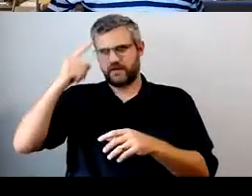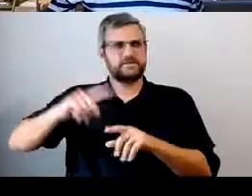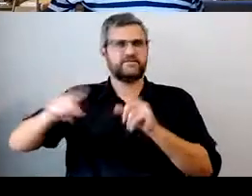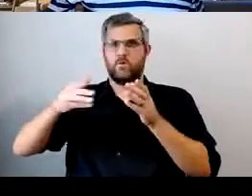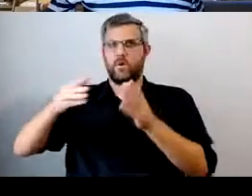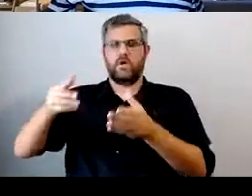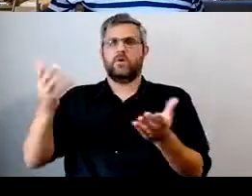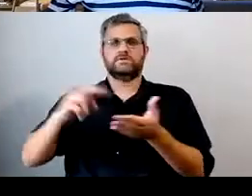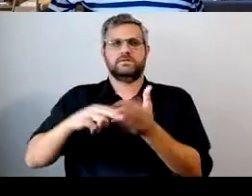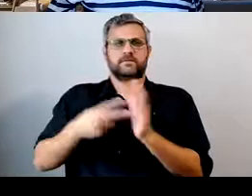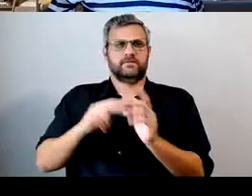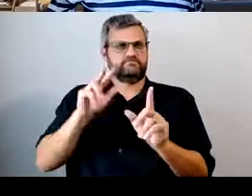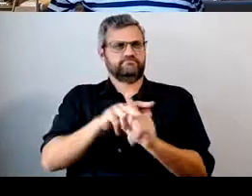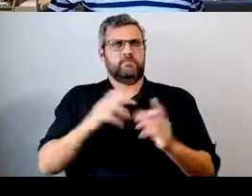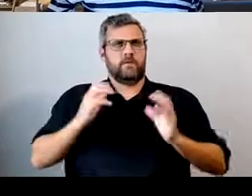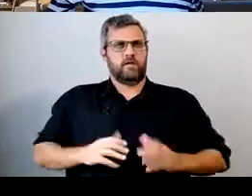for our clients who want to participate in that way.